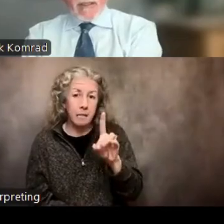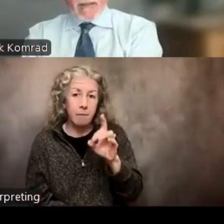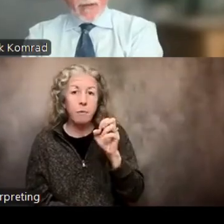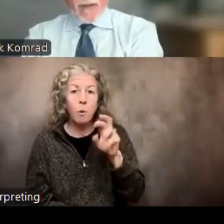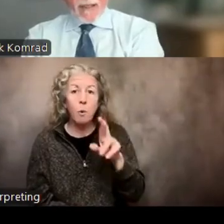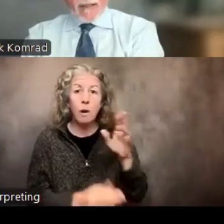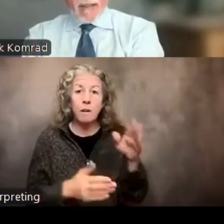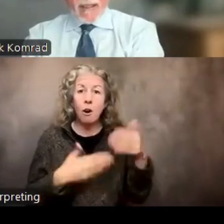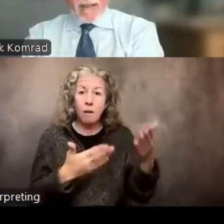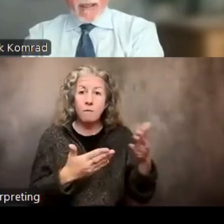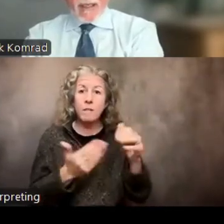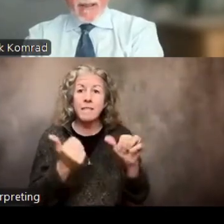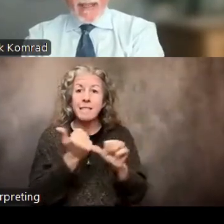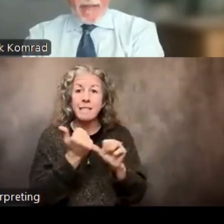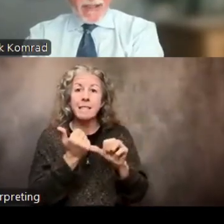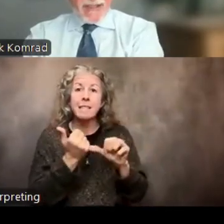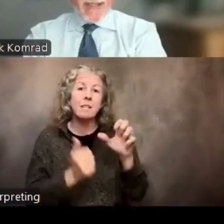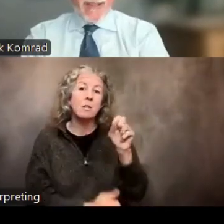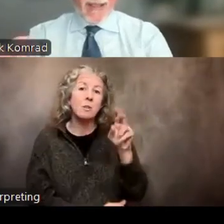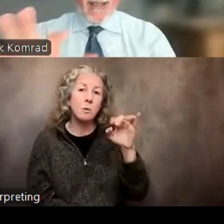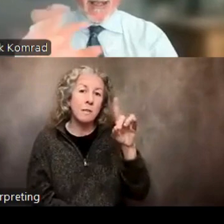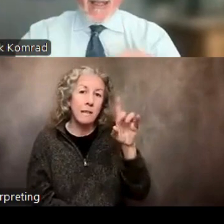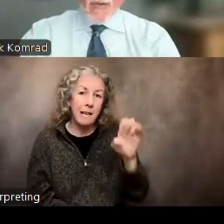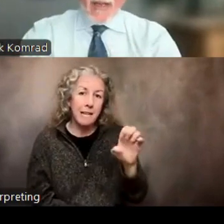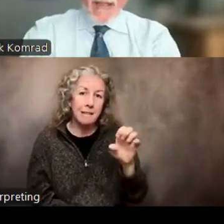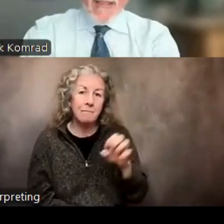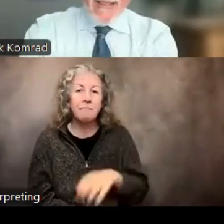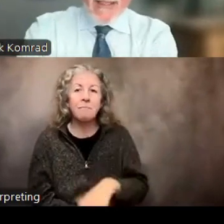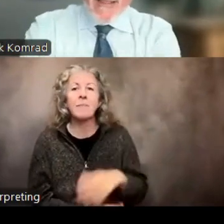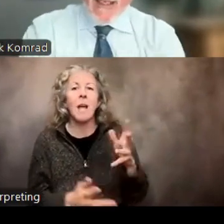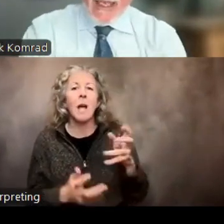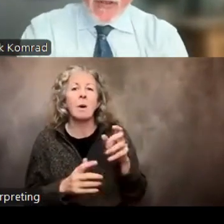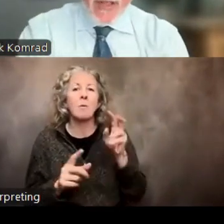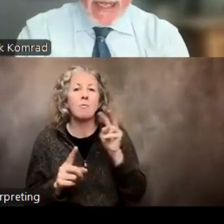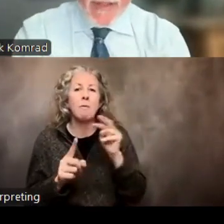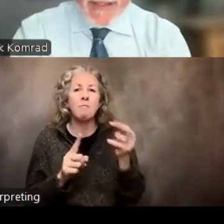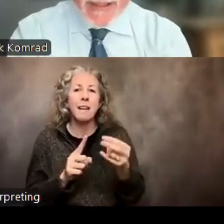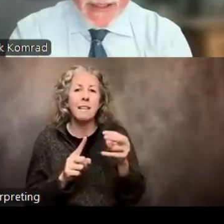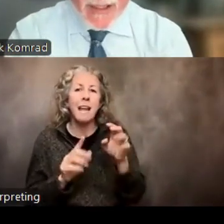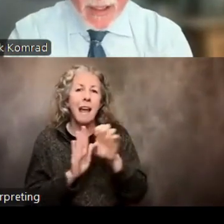reflect on the Ethics The way I see it, unethical. Ethics are